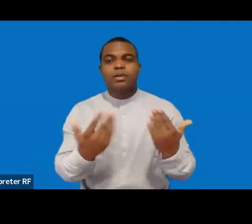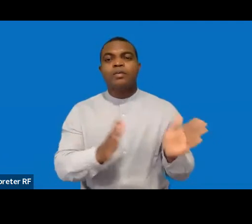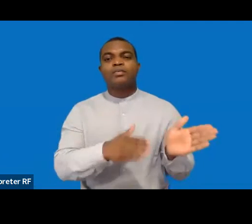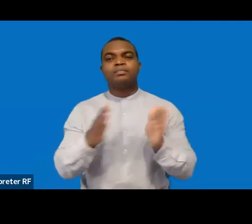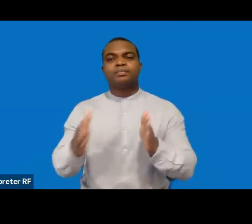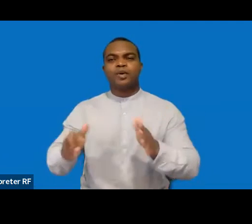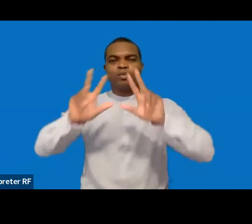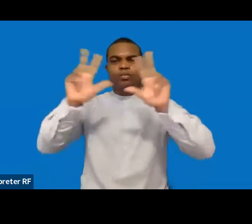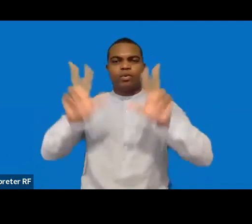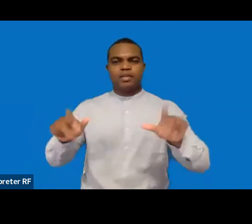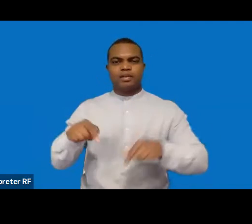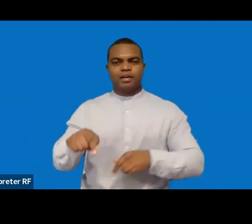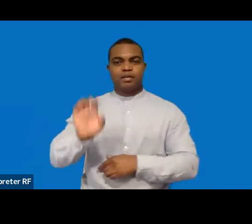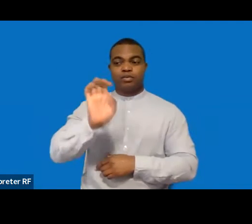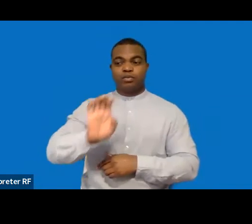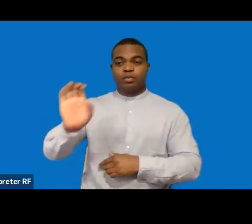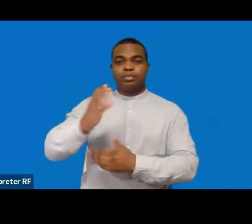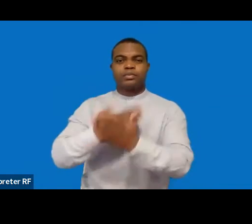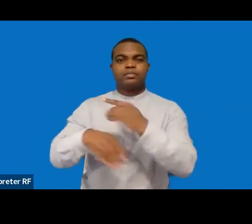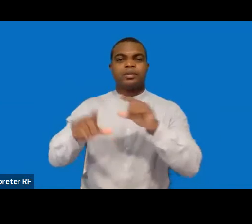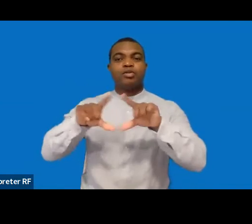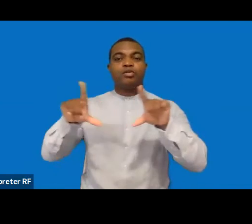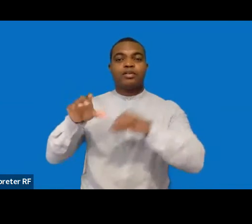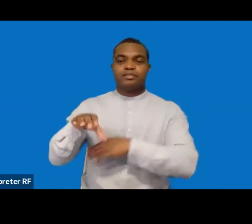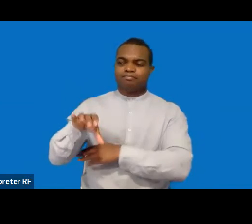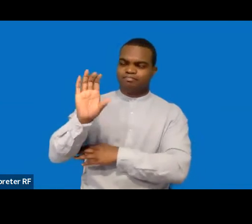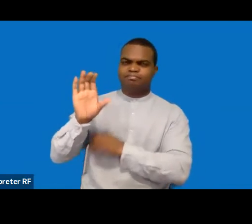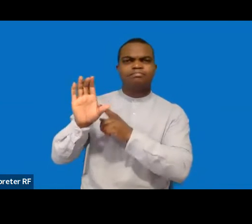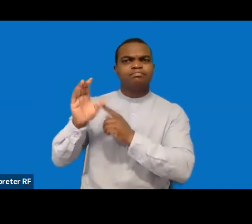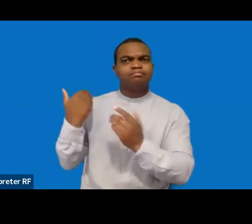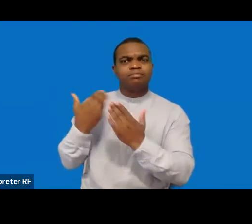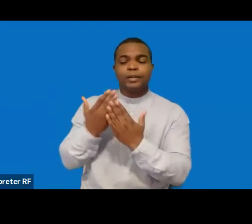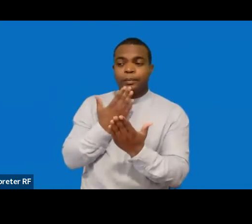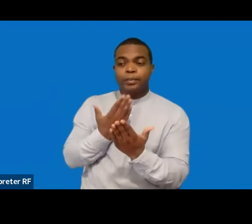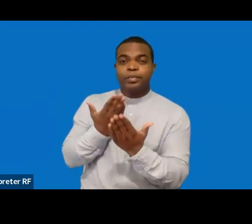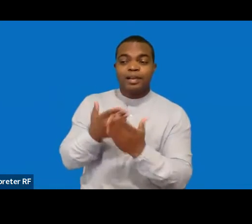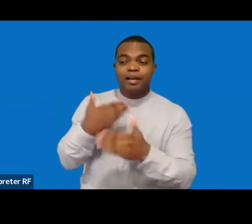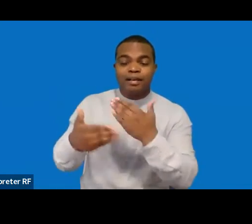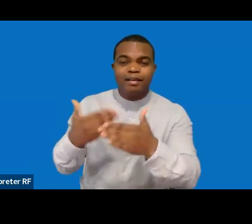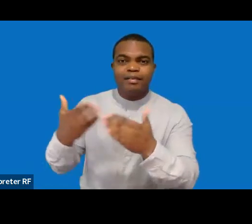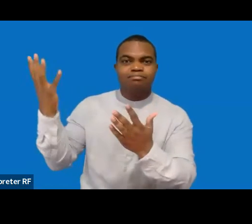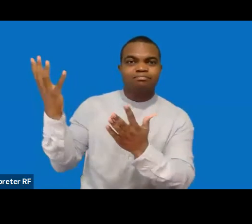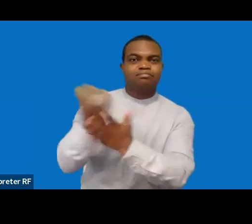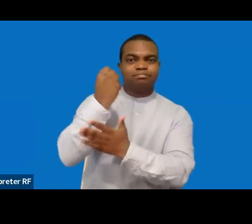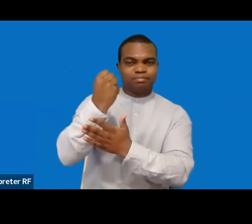We are hosting this webinar for a wide audience. Because we, at the European Disability Forum,